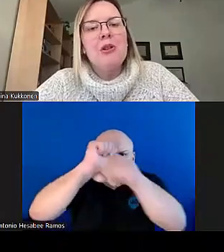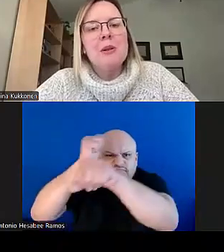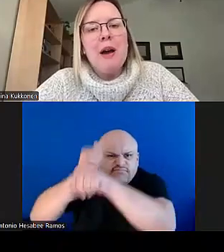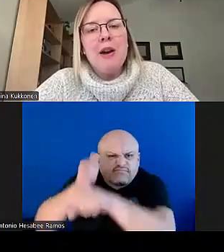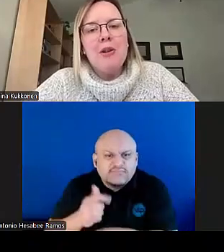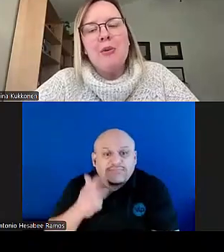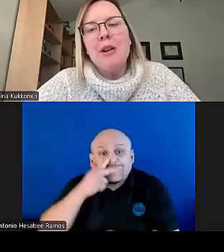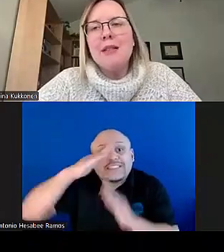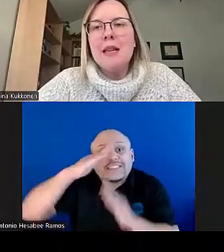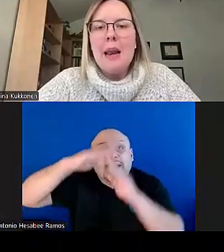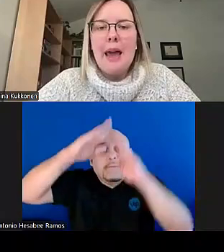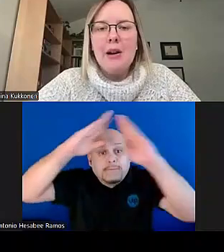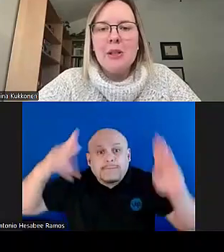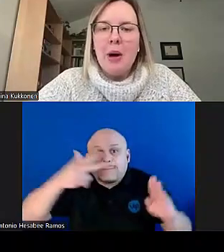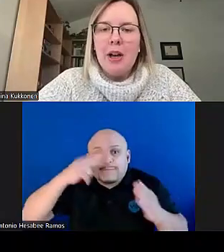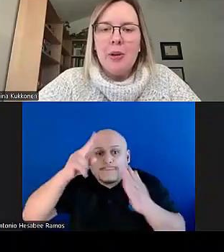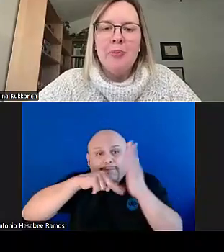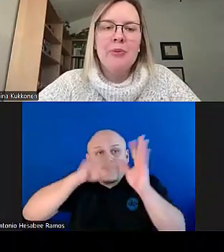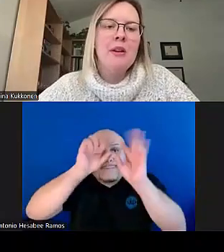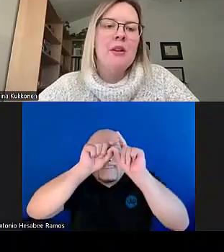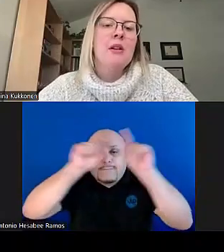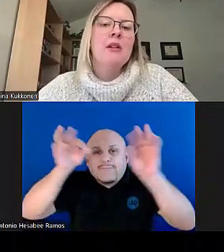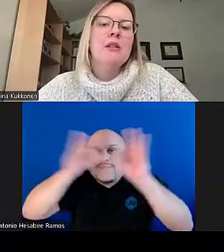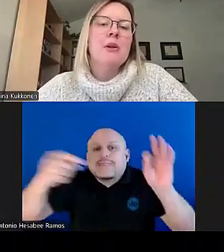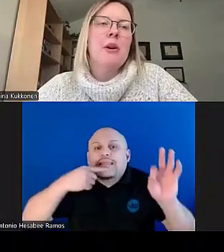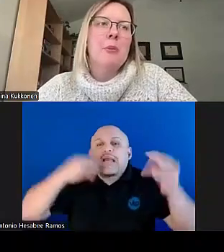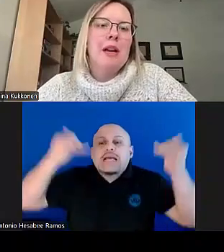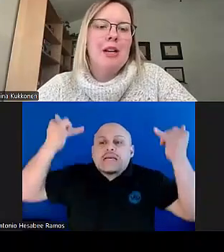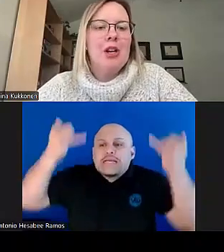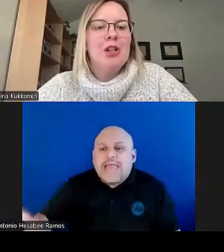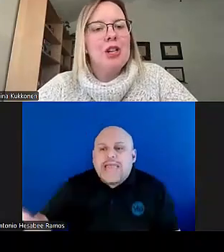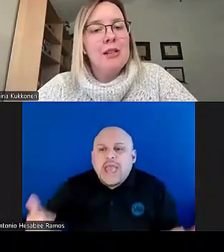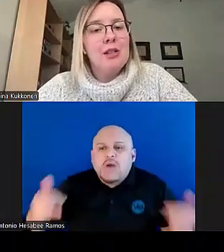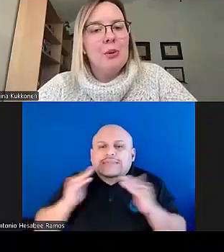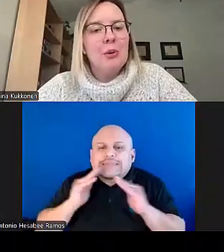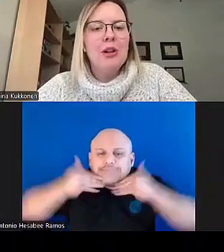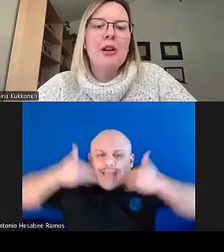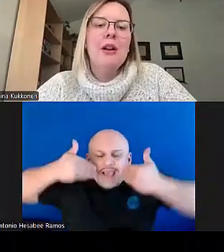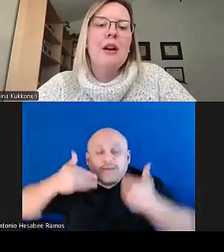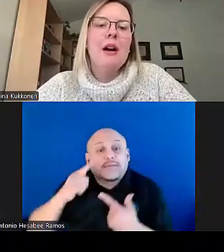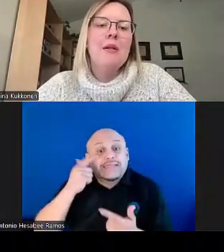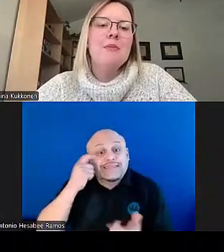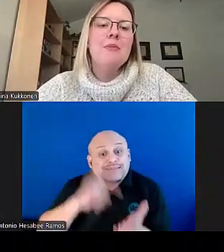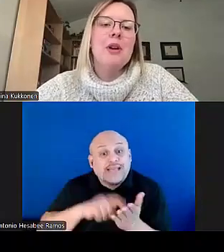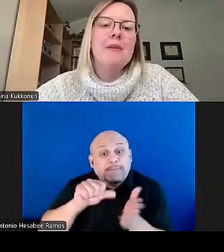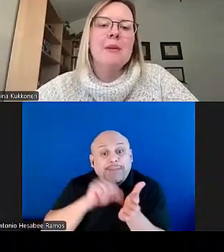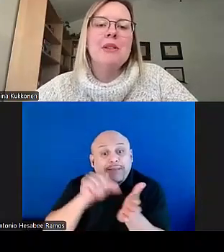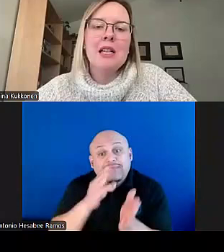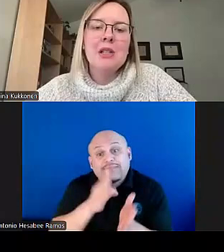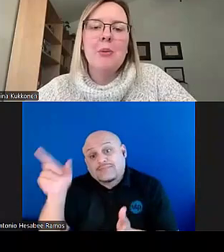there's a banner that reads, now smile. So on the page adjacent to the work, we have some texts from